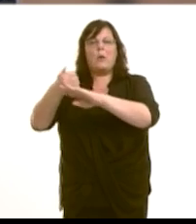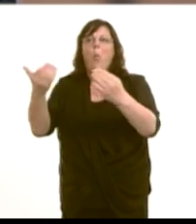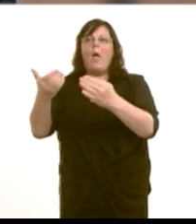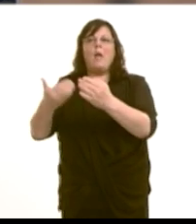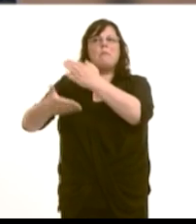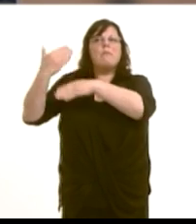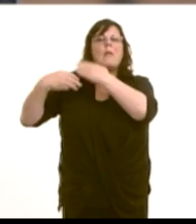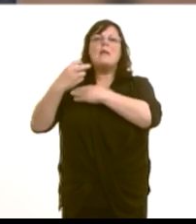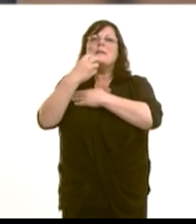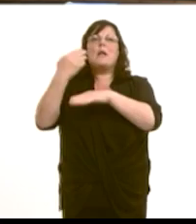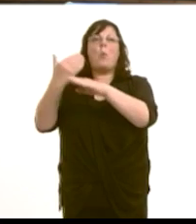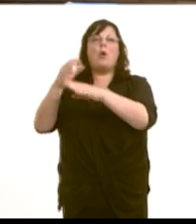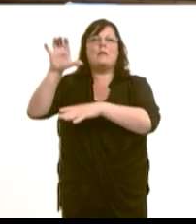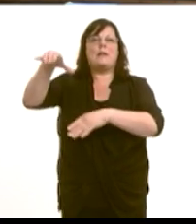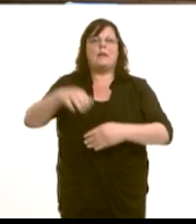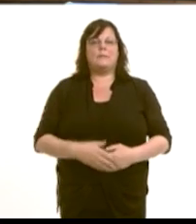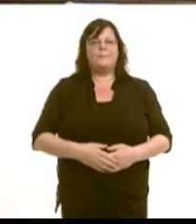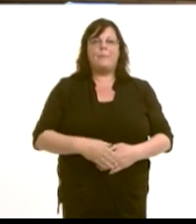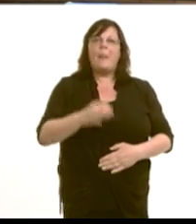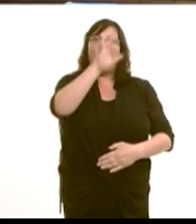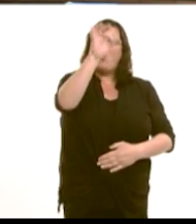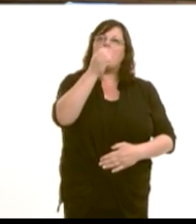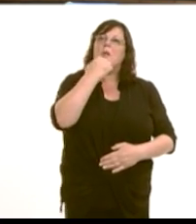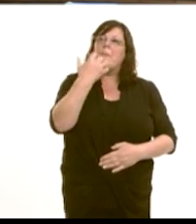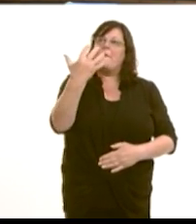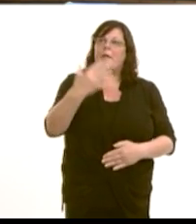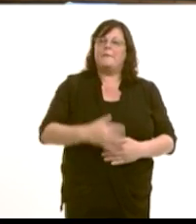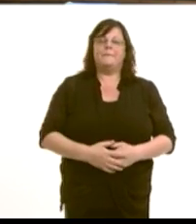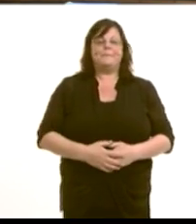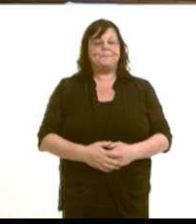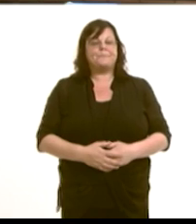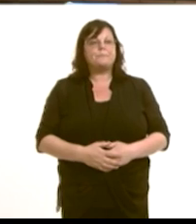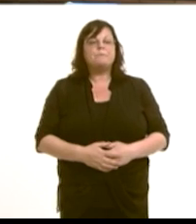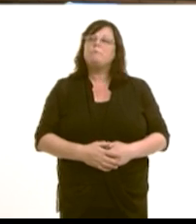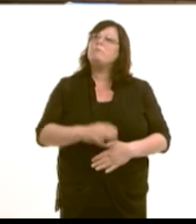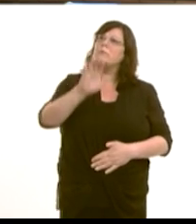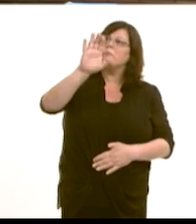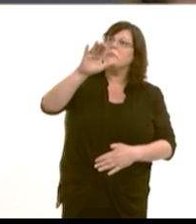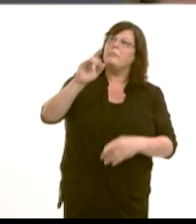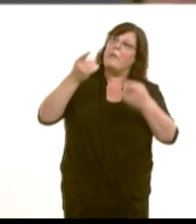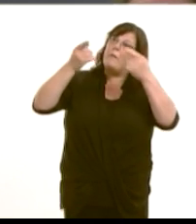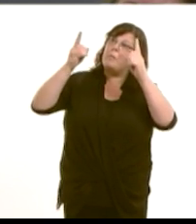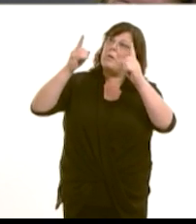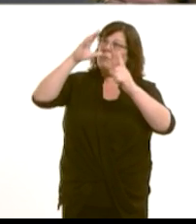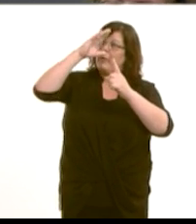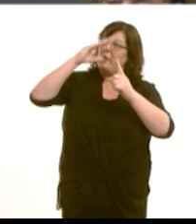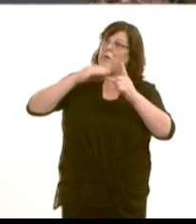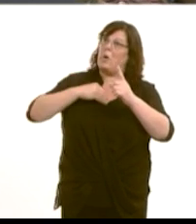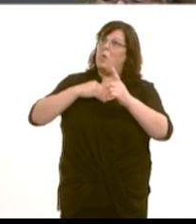Mike Hedges: 5. Will the First Minister make a statement on proposed social housing developments in this